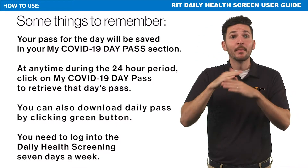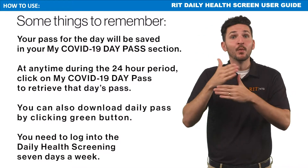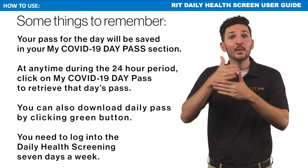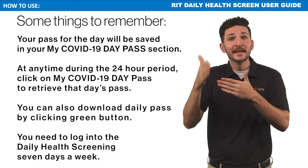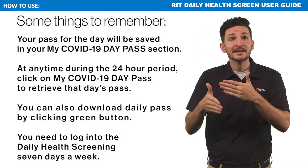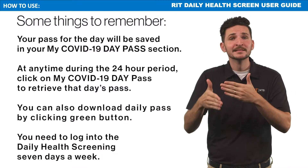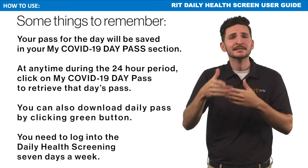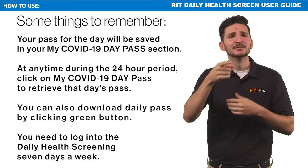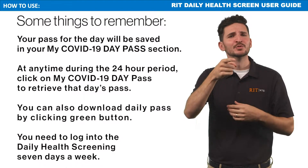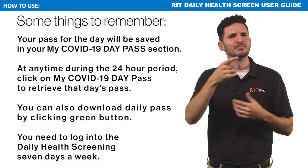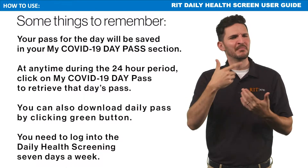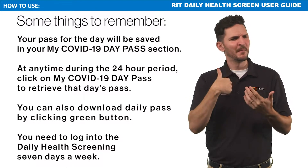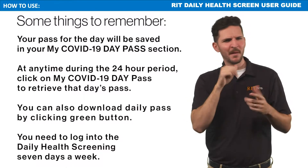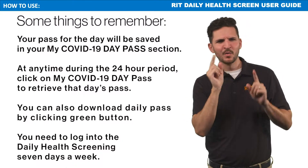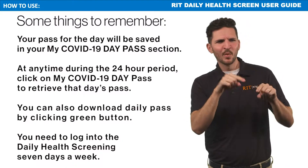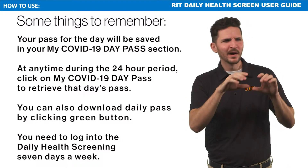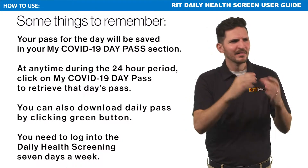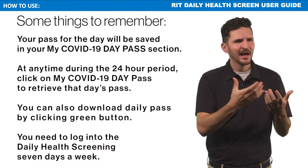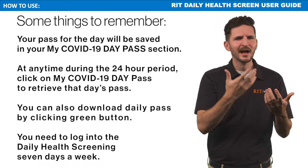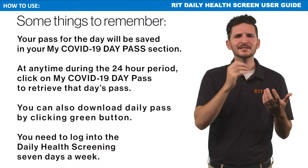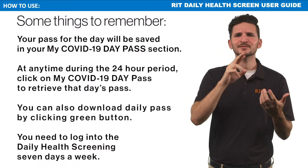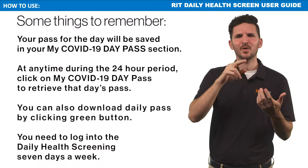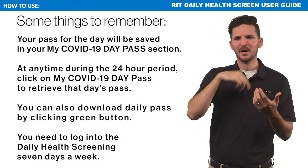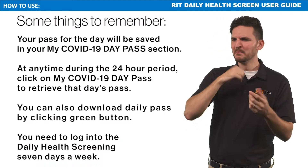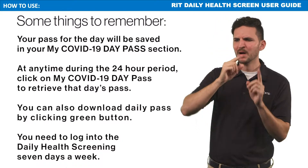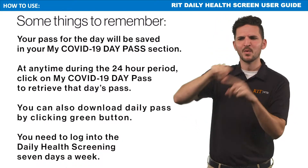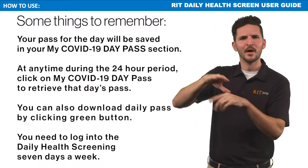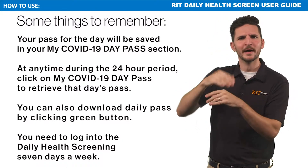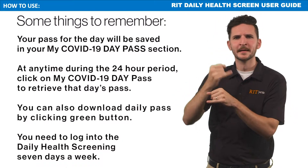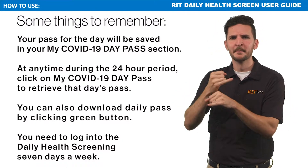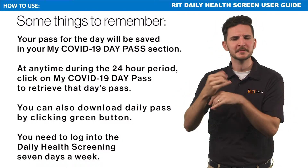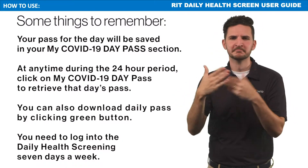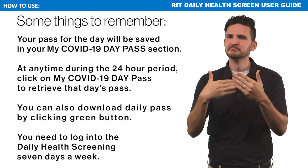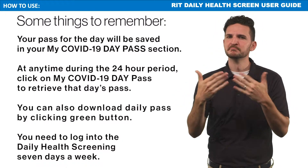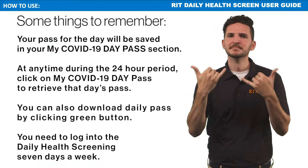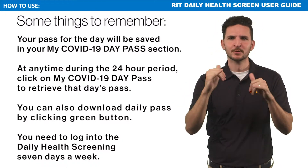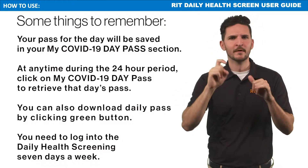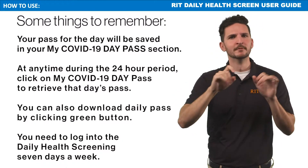that means even on the weekends when you’re not going to classes or coming to campus.